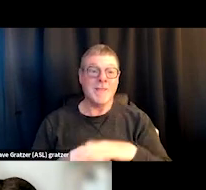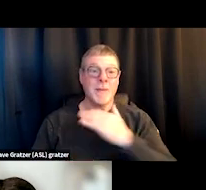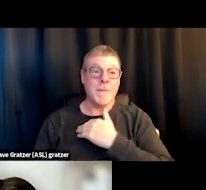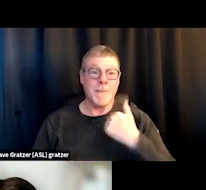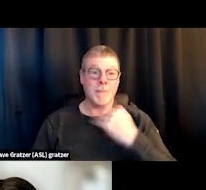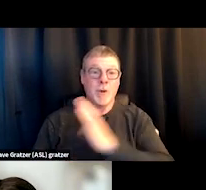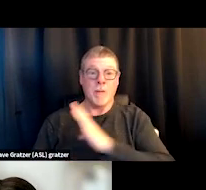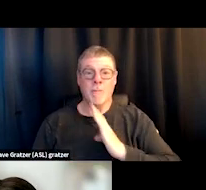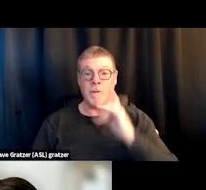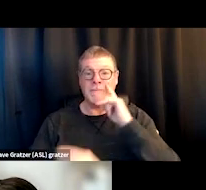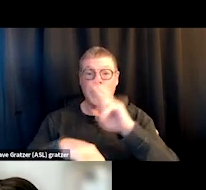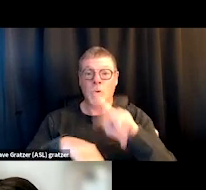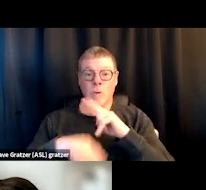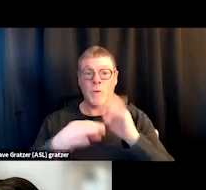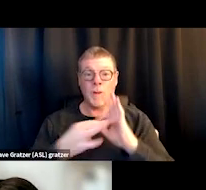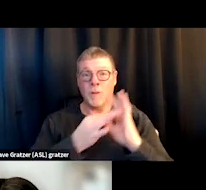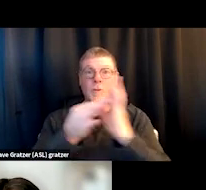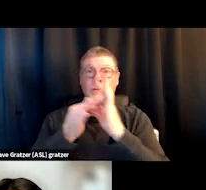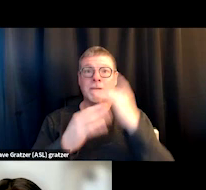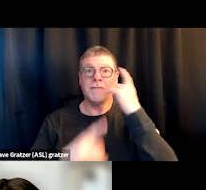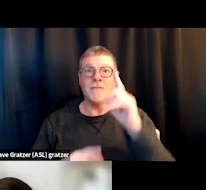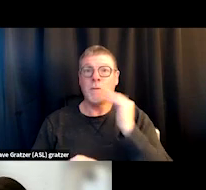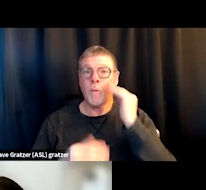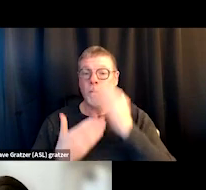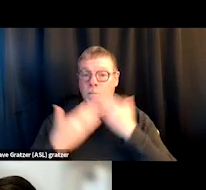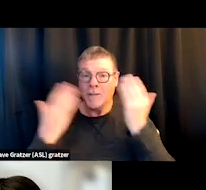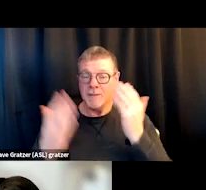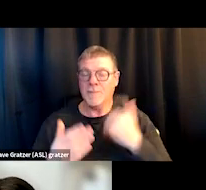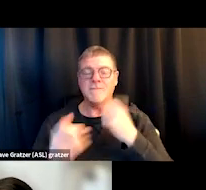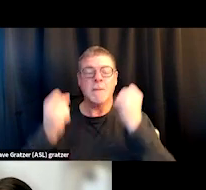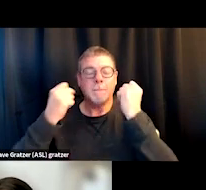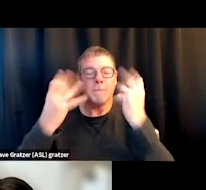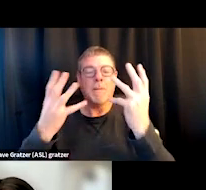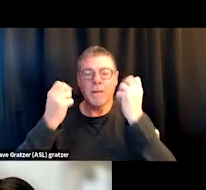for the National Coalition for the Homeless, and has many other wonderful accomplishments.